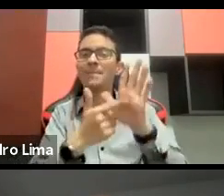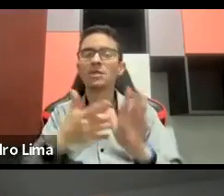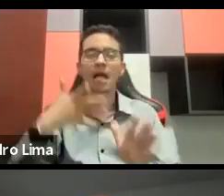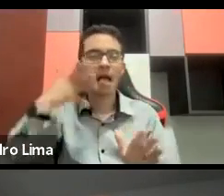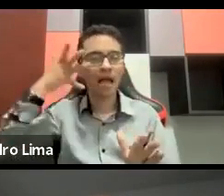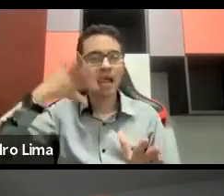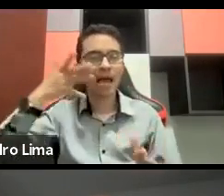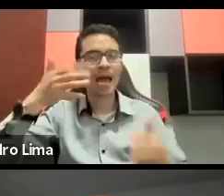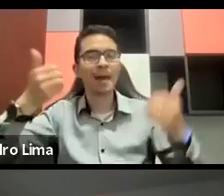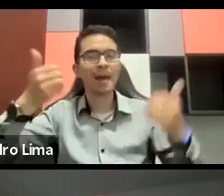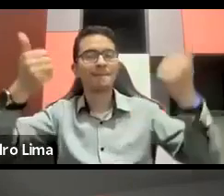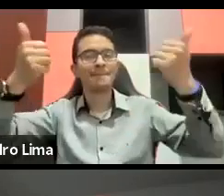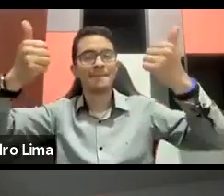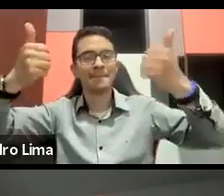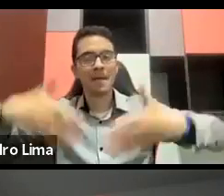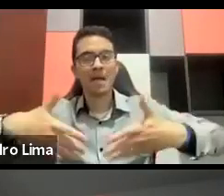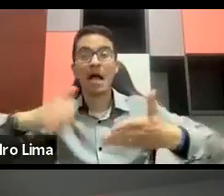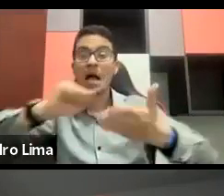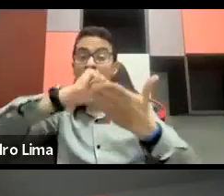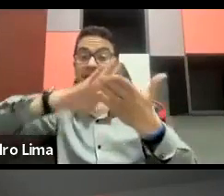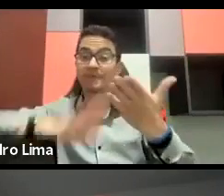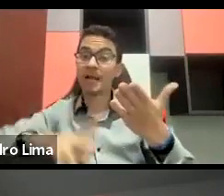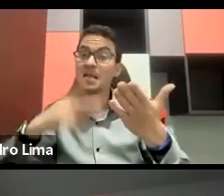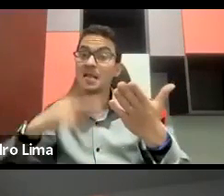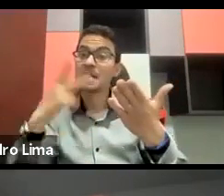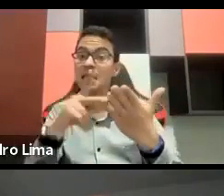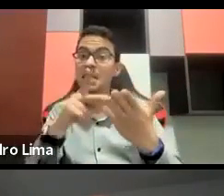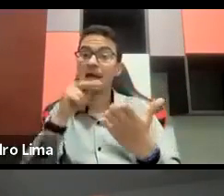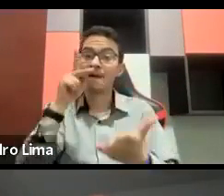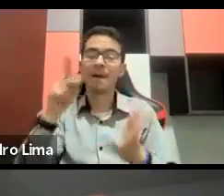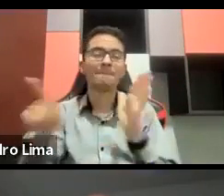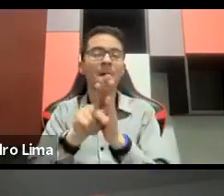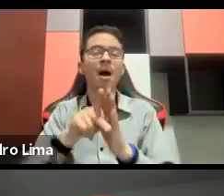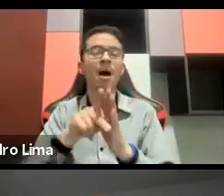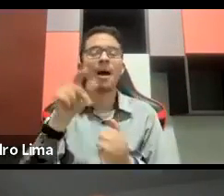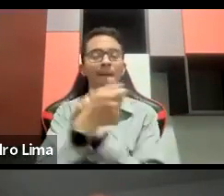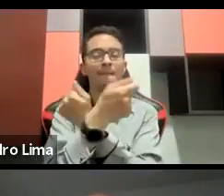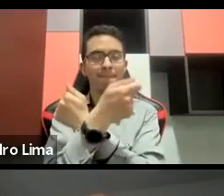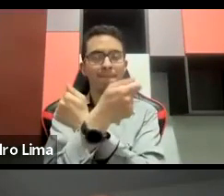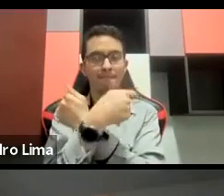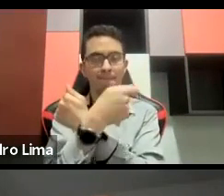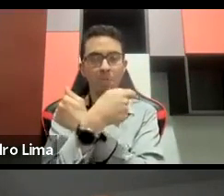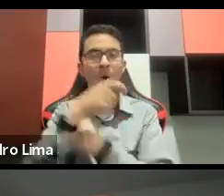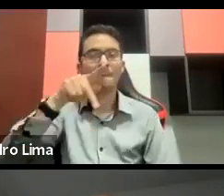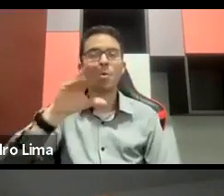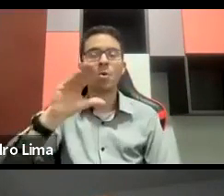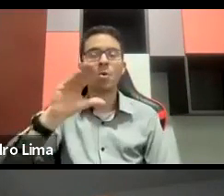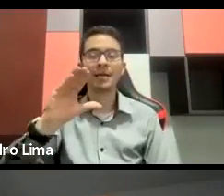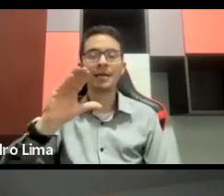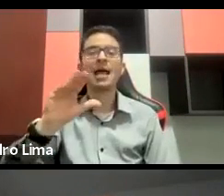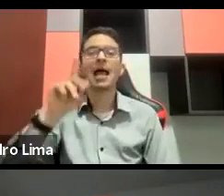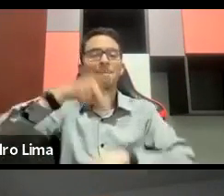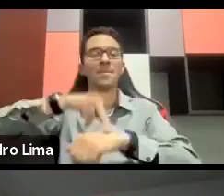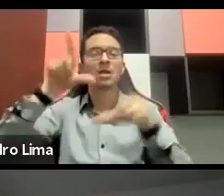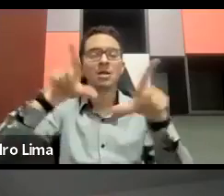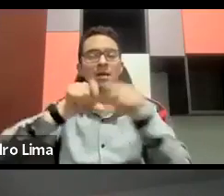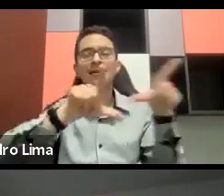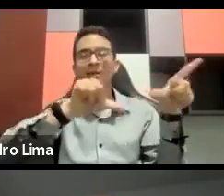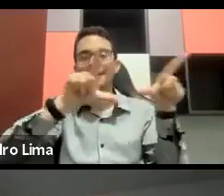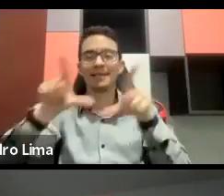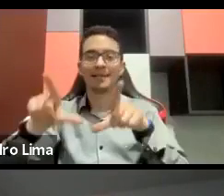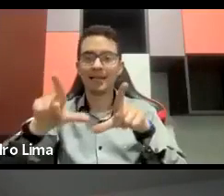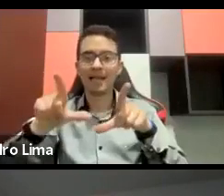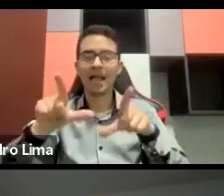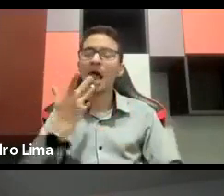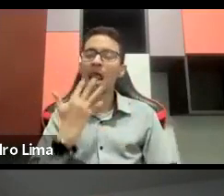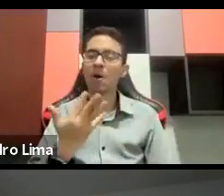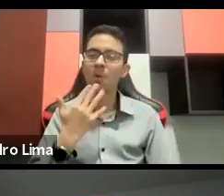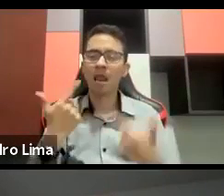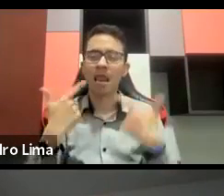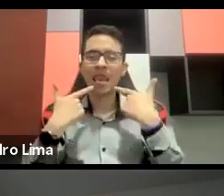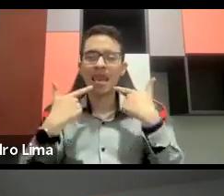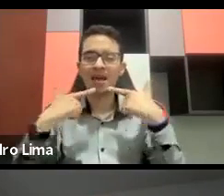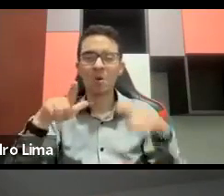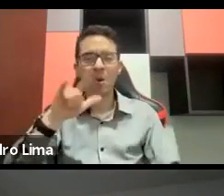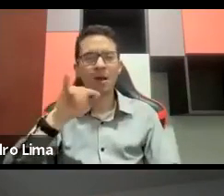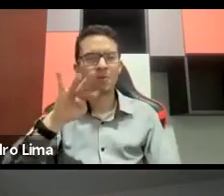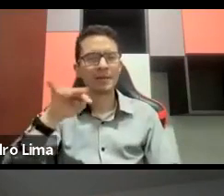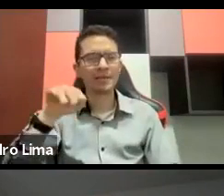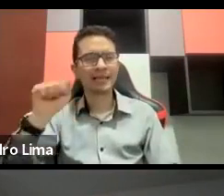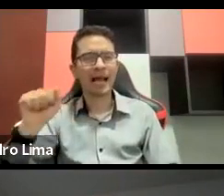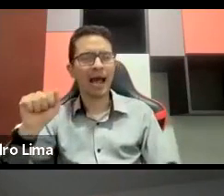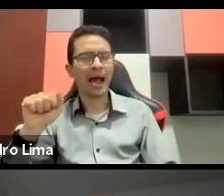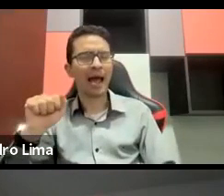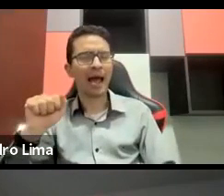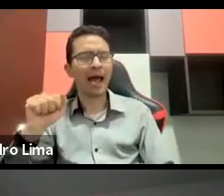desses São Paulo,